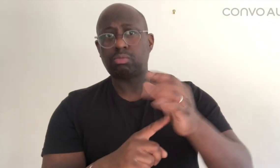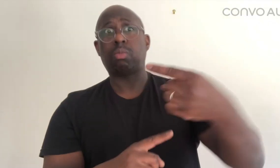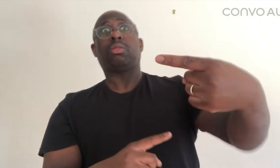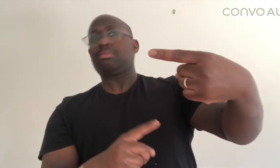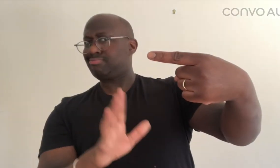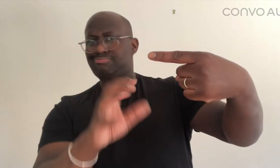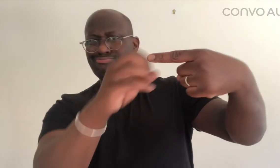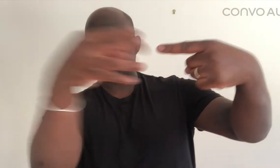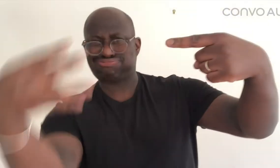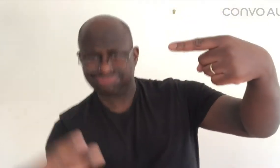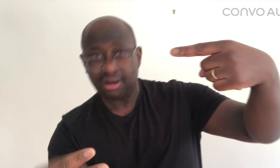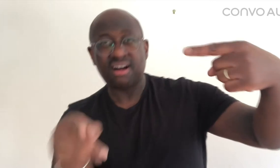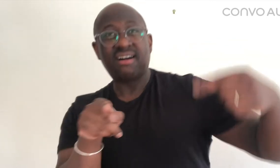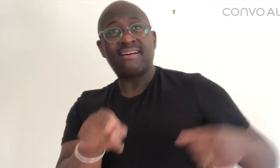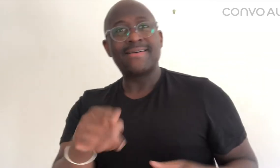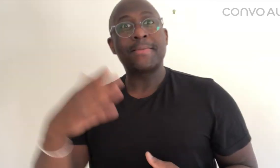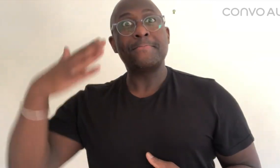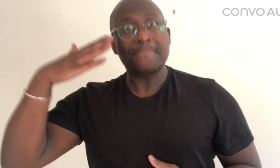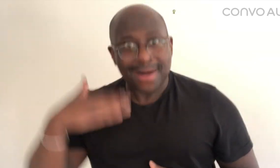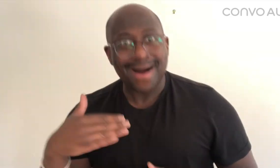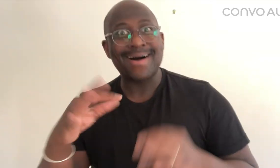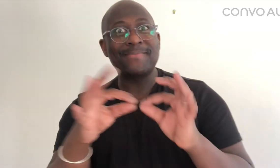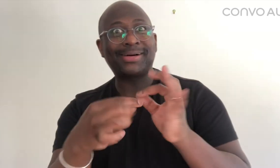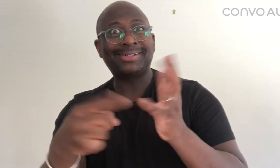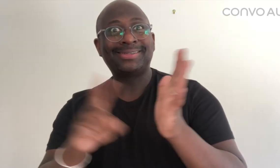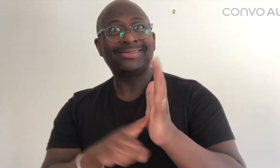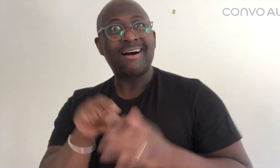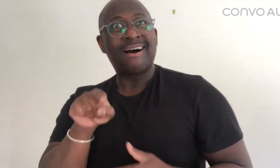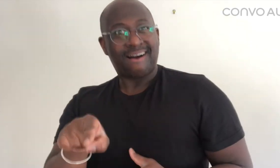In fact, there is more than one BSL - there is Black BSL